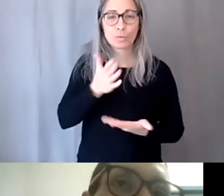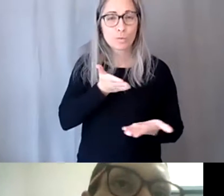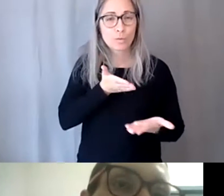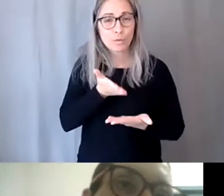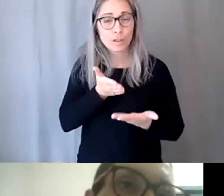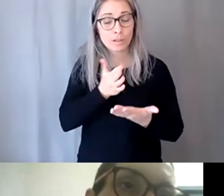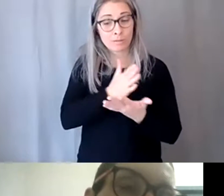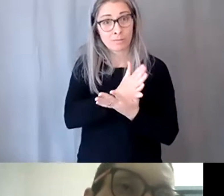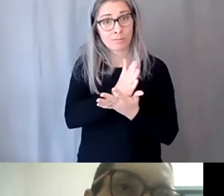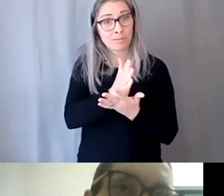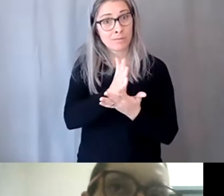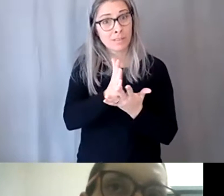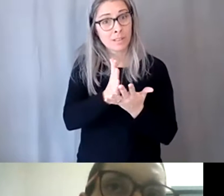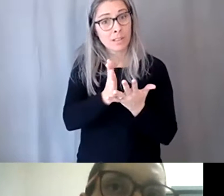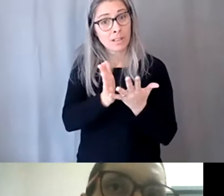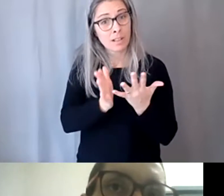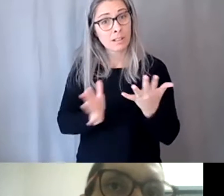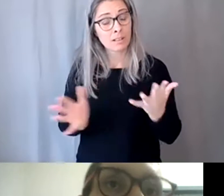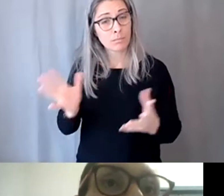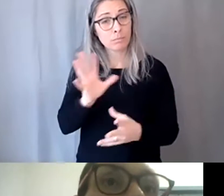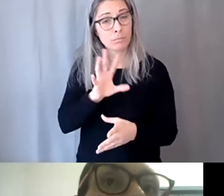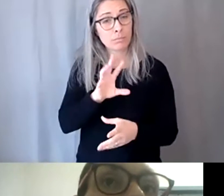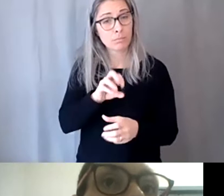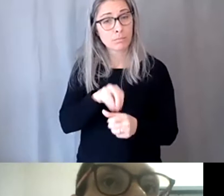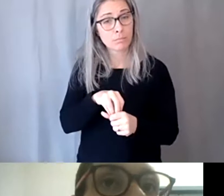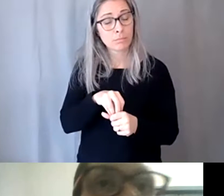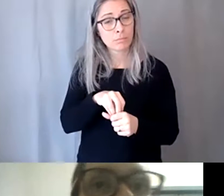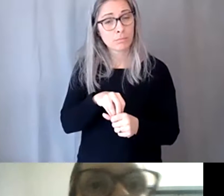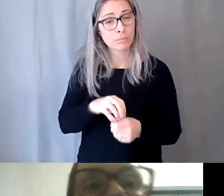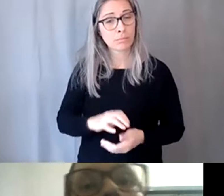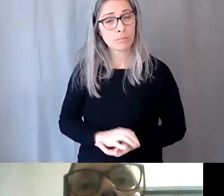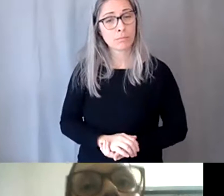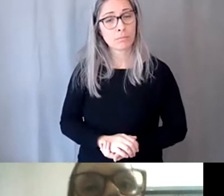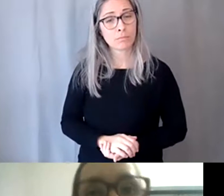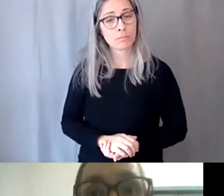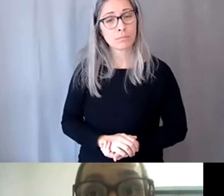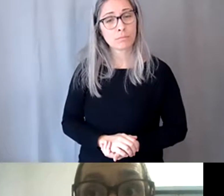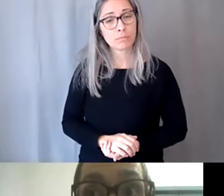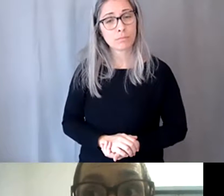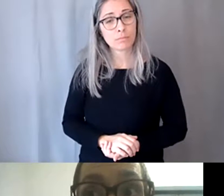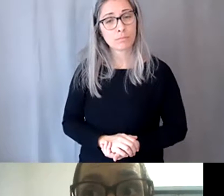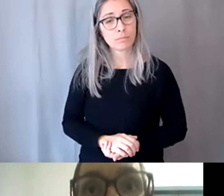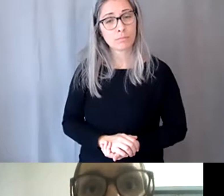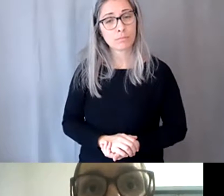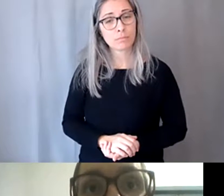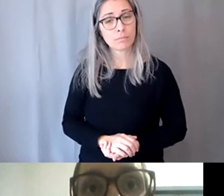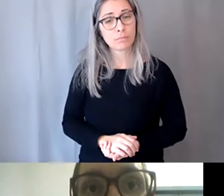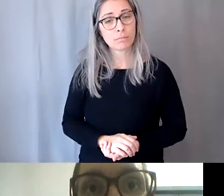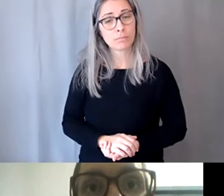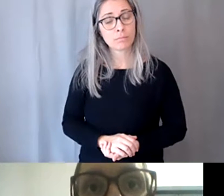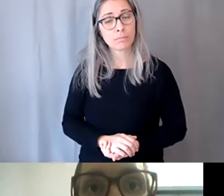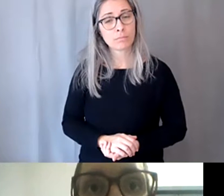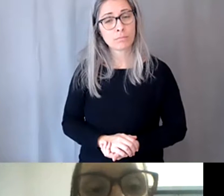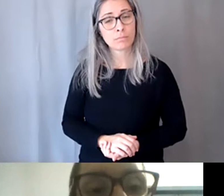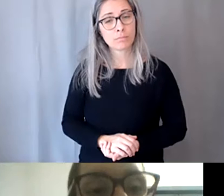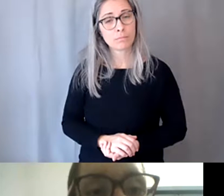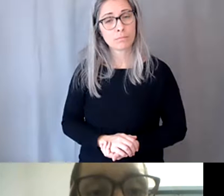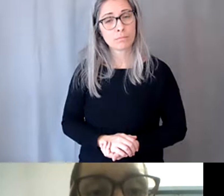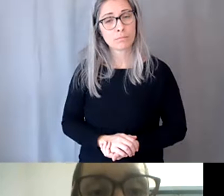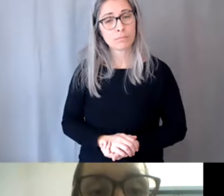at this moment that the we the index